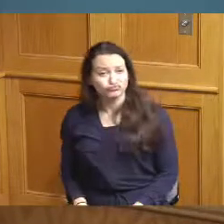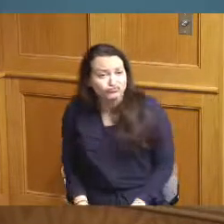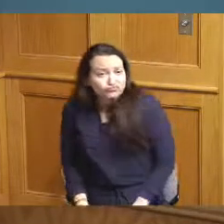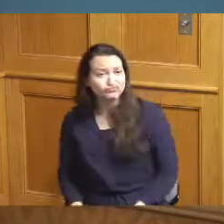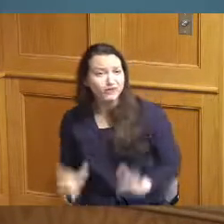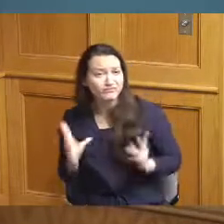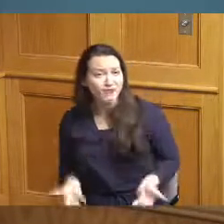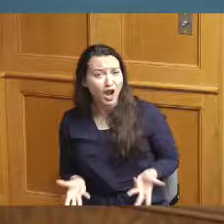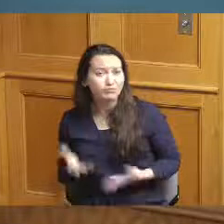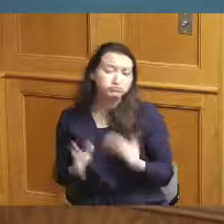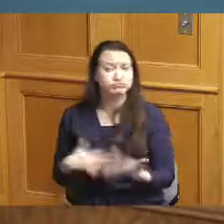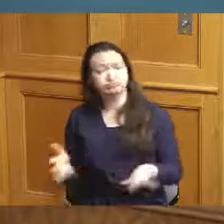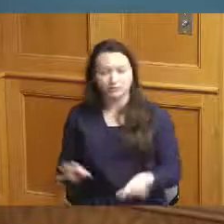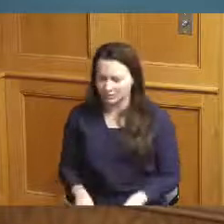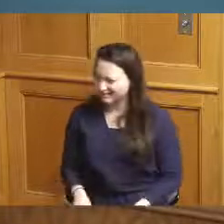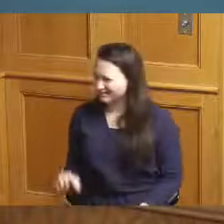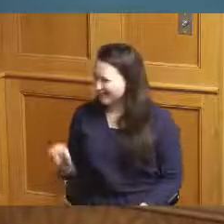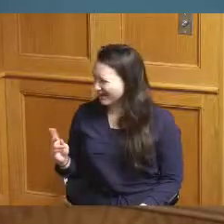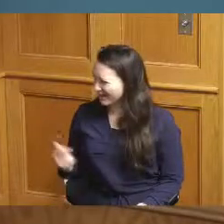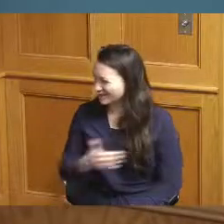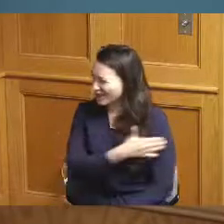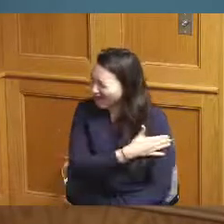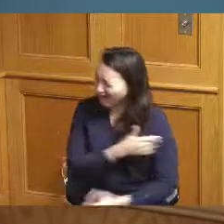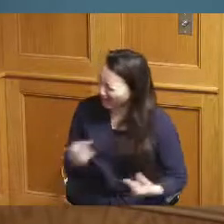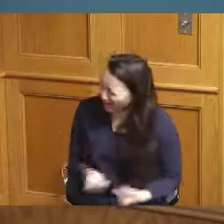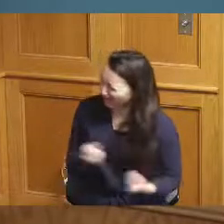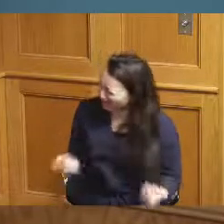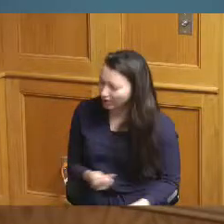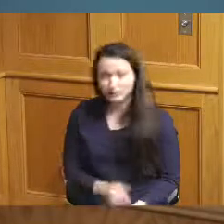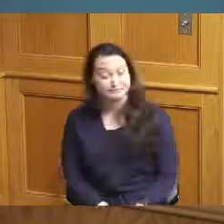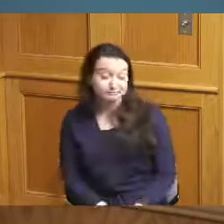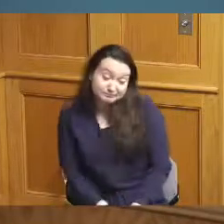I'm fine I'm out yeah I'm like oh my gosh I said my arm is killing me and she's like I don't have